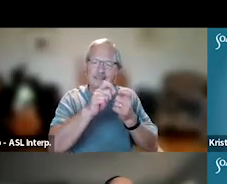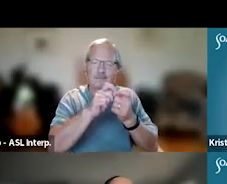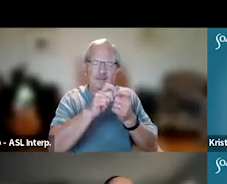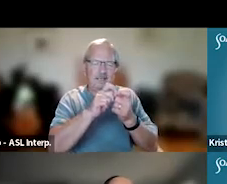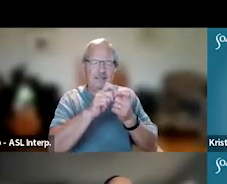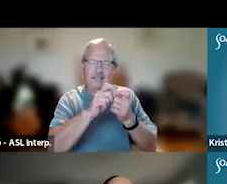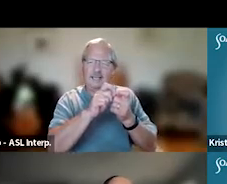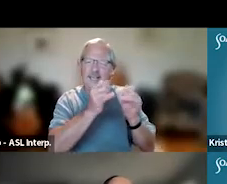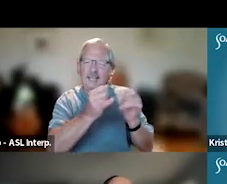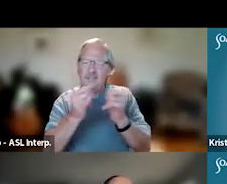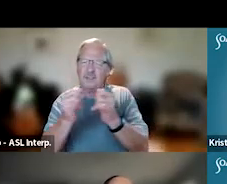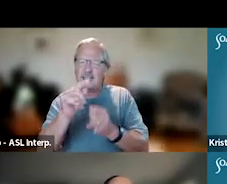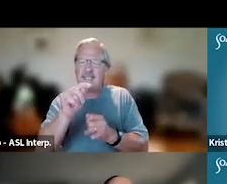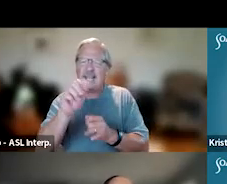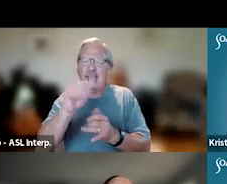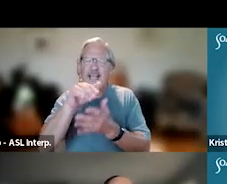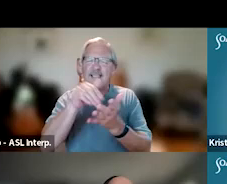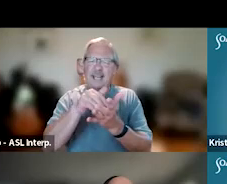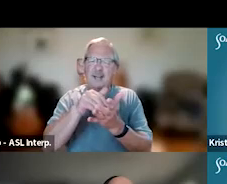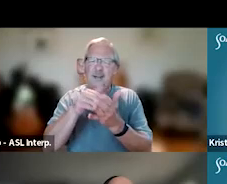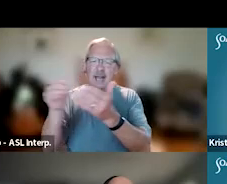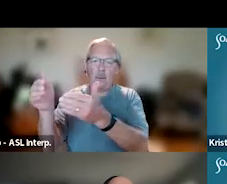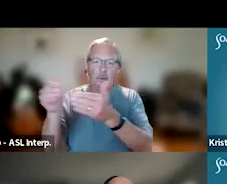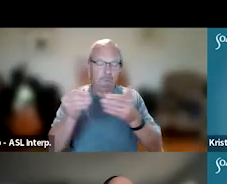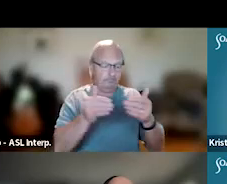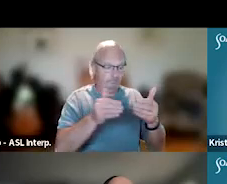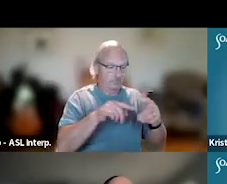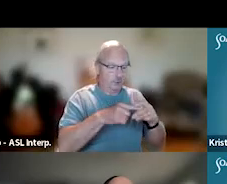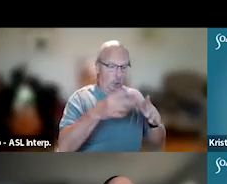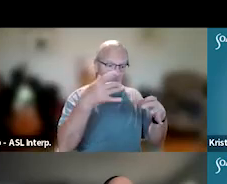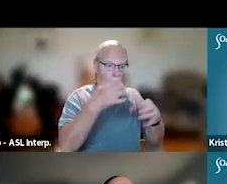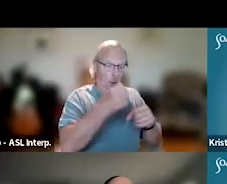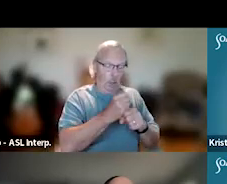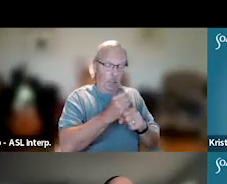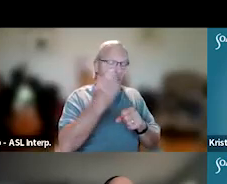So I think we'll probably move towards wrapping up. And I know that Kristin was gonna kind of lead